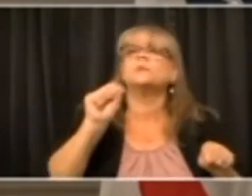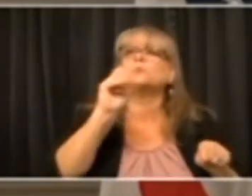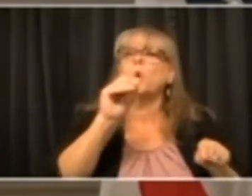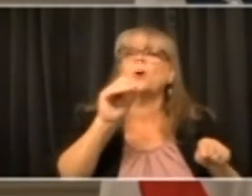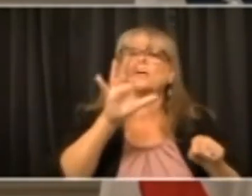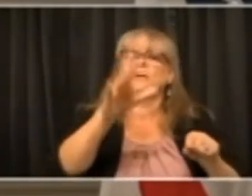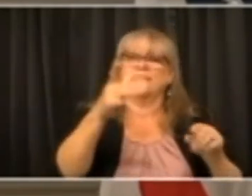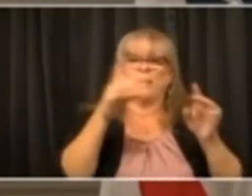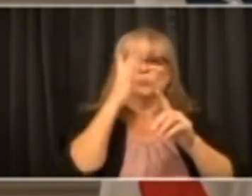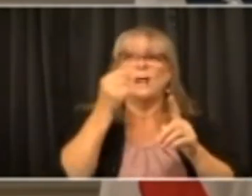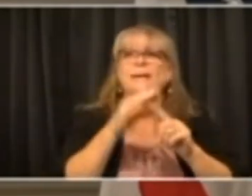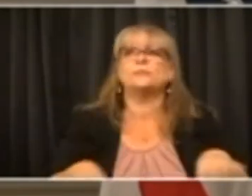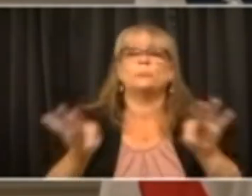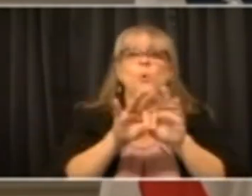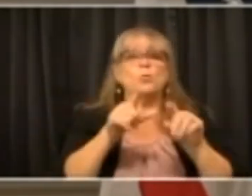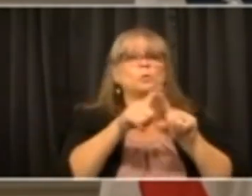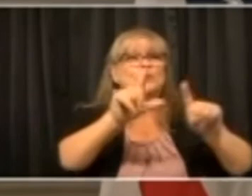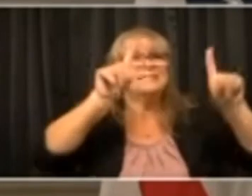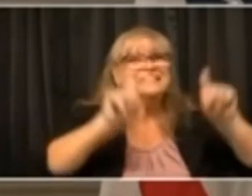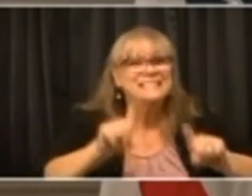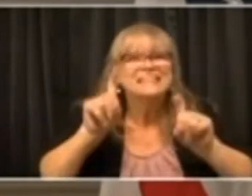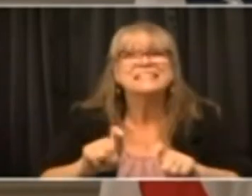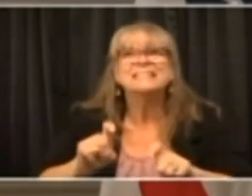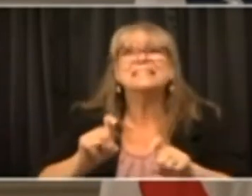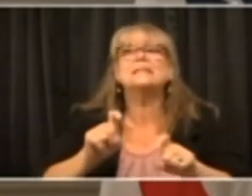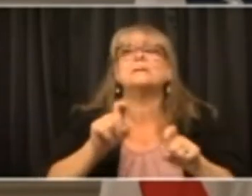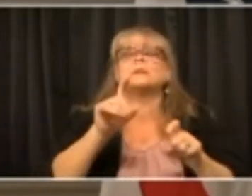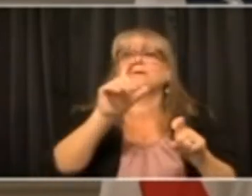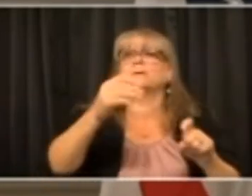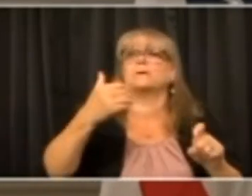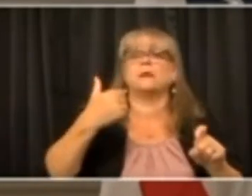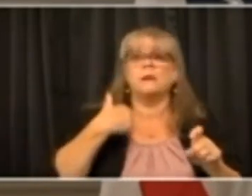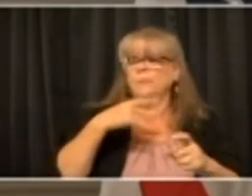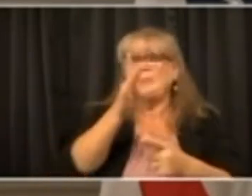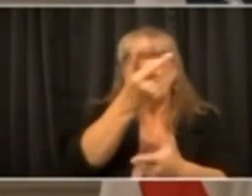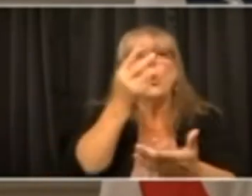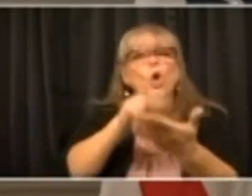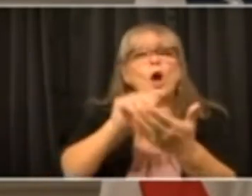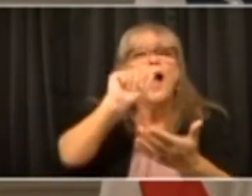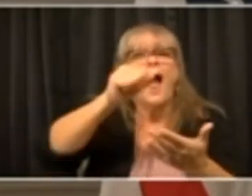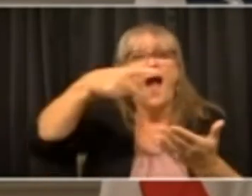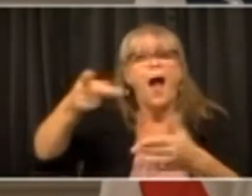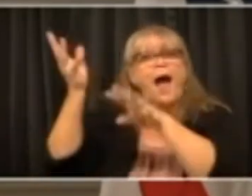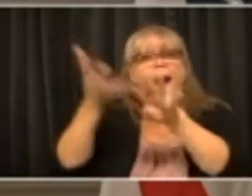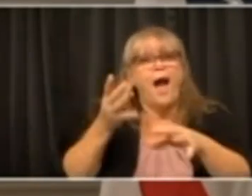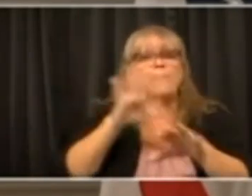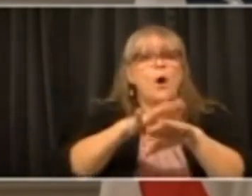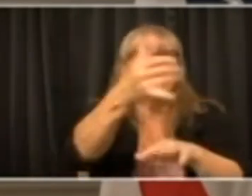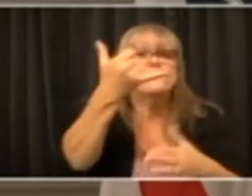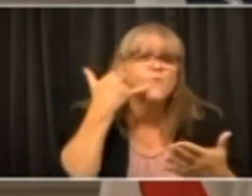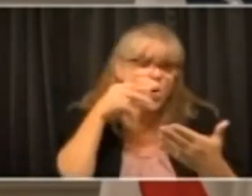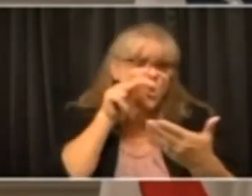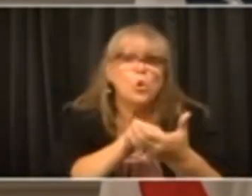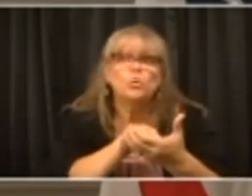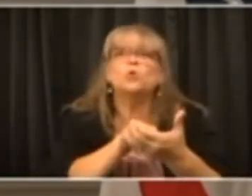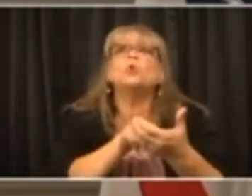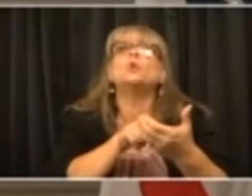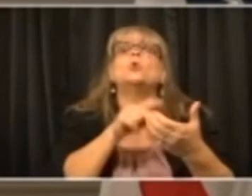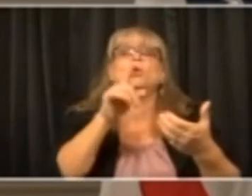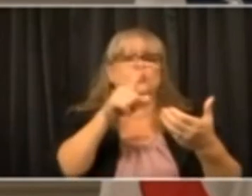for example you can download the app air now from the epa to check how the air quality is in your community for example in denver today